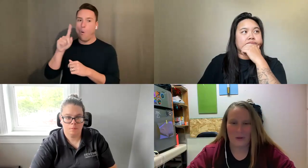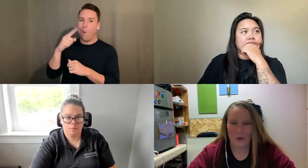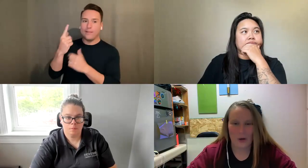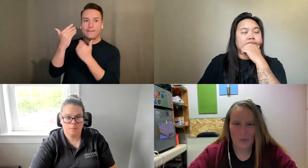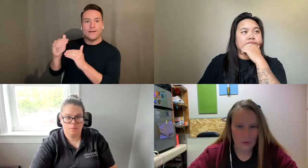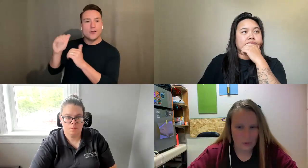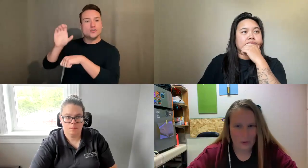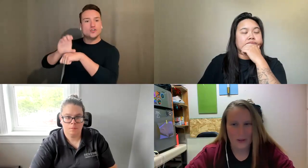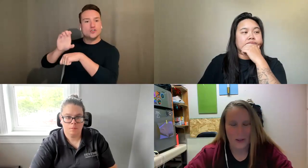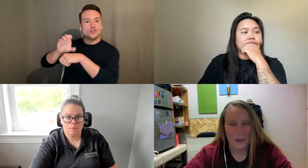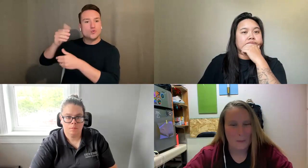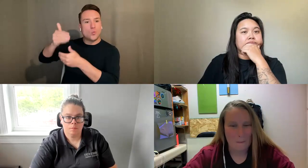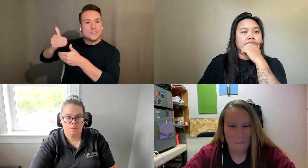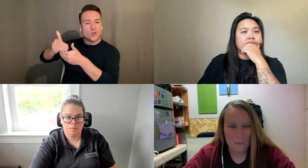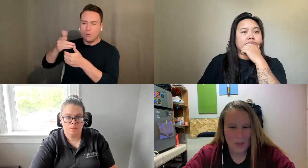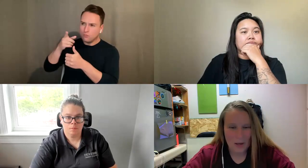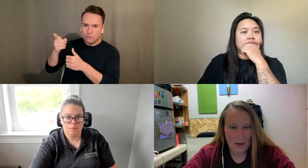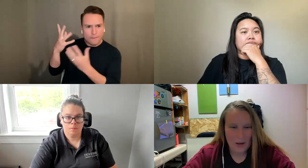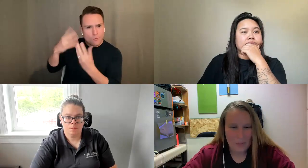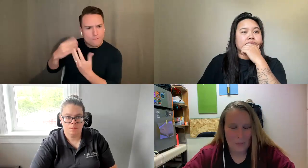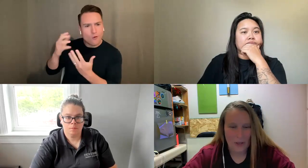Not that they're not beautiful.